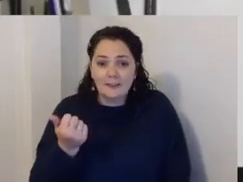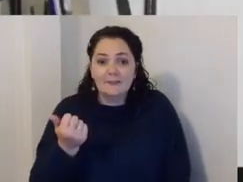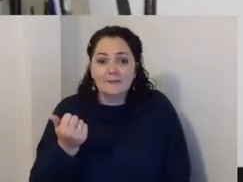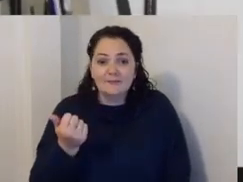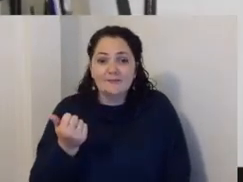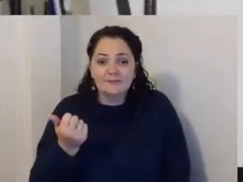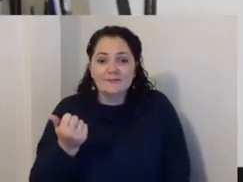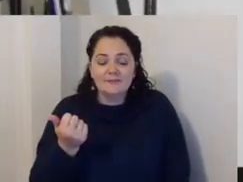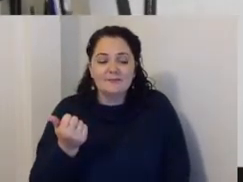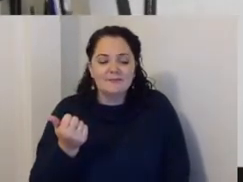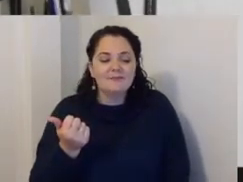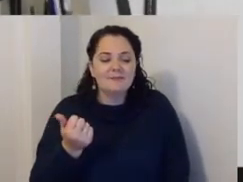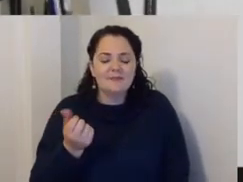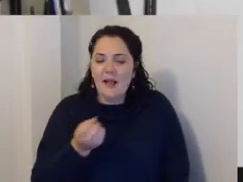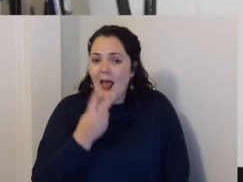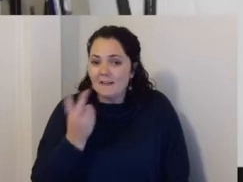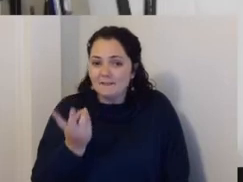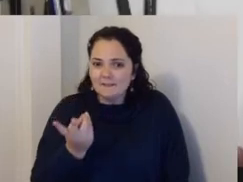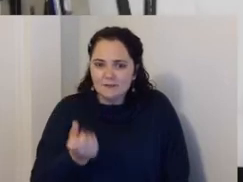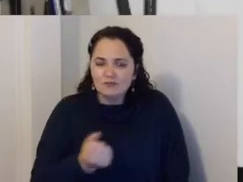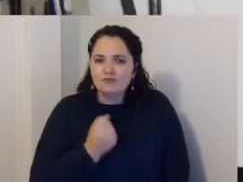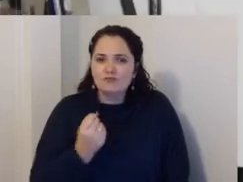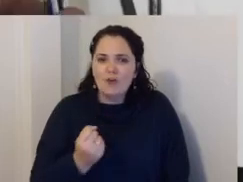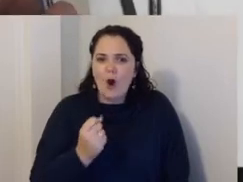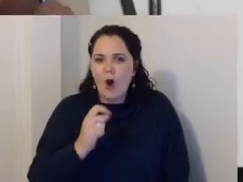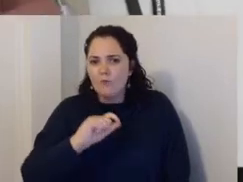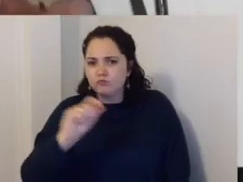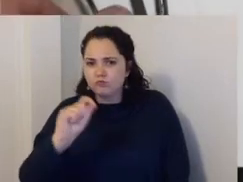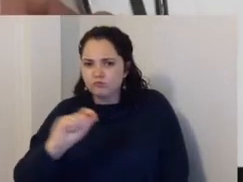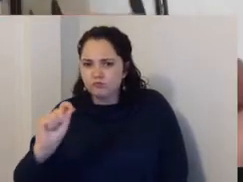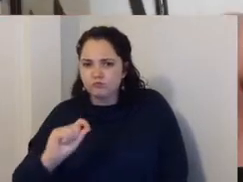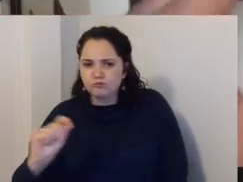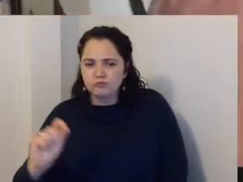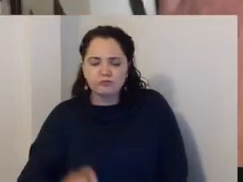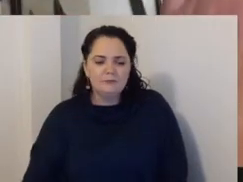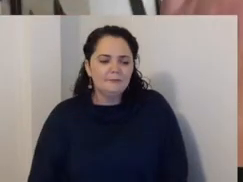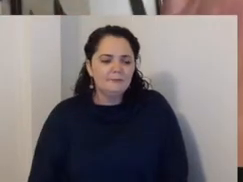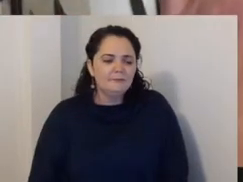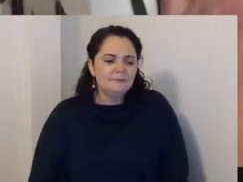lights with your plastic eraser and again if you have one of the stick style erasers you can really